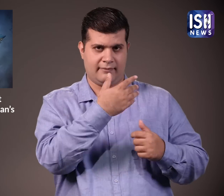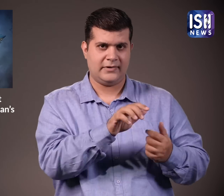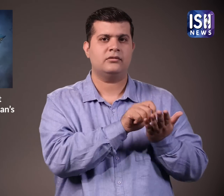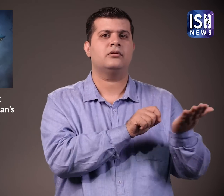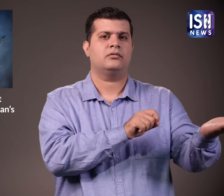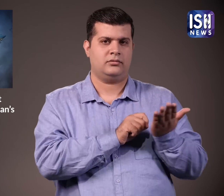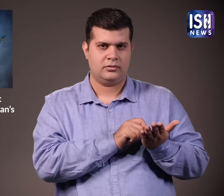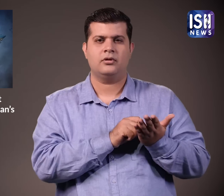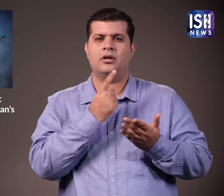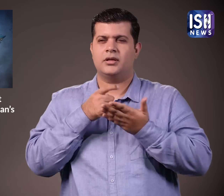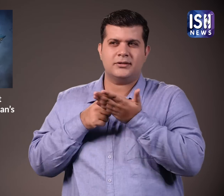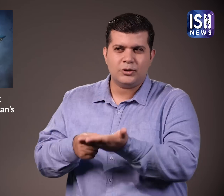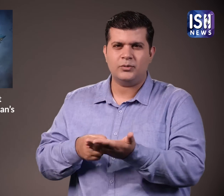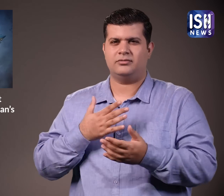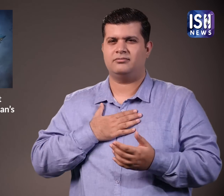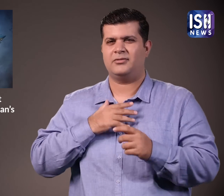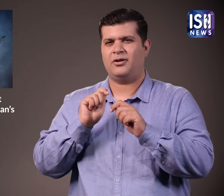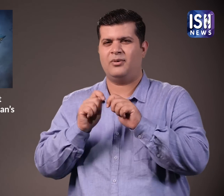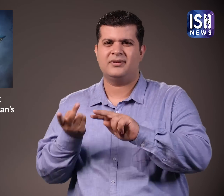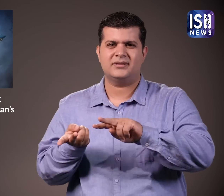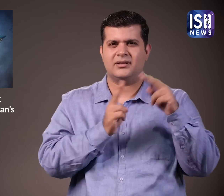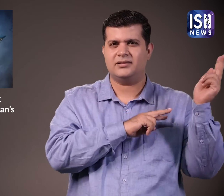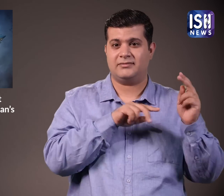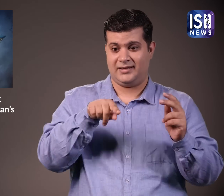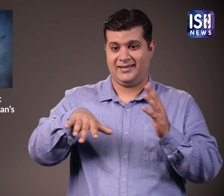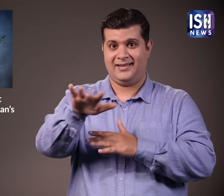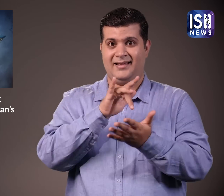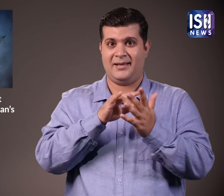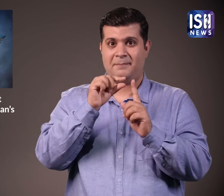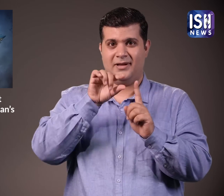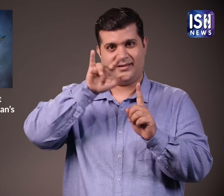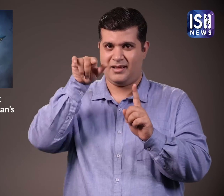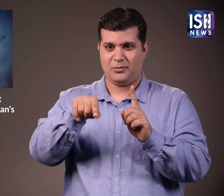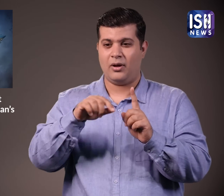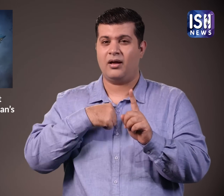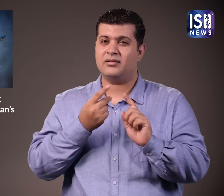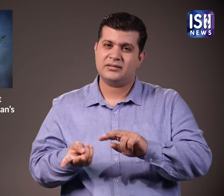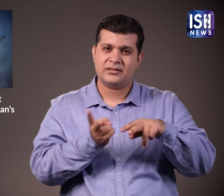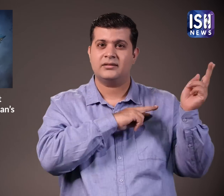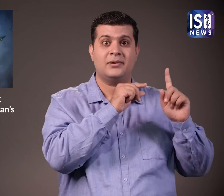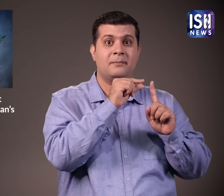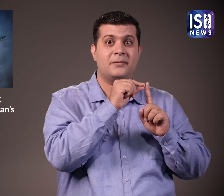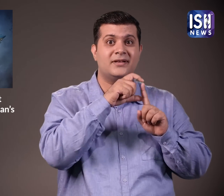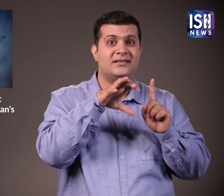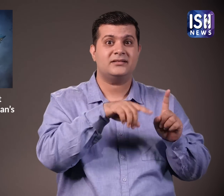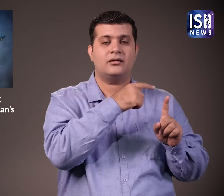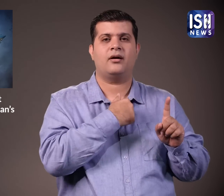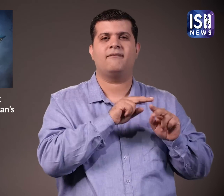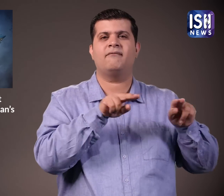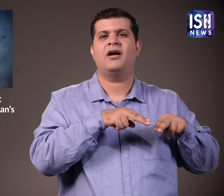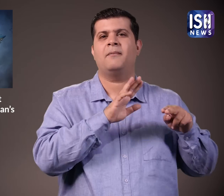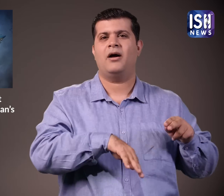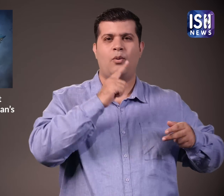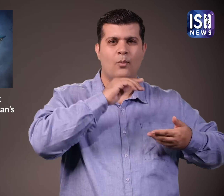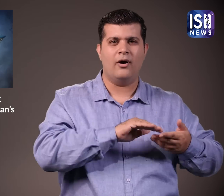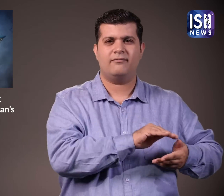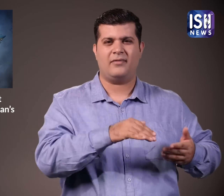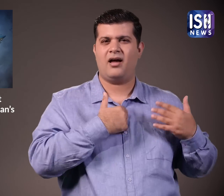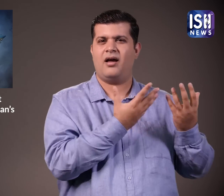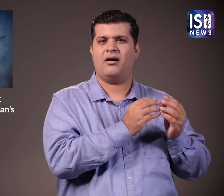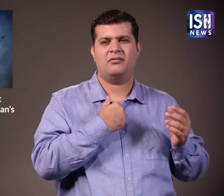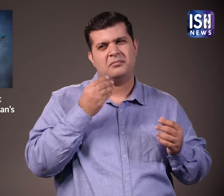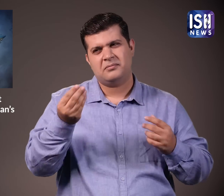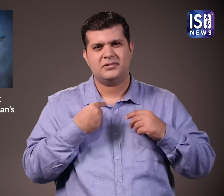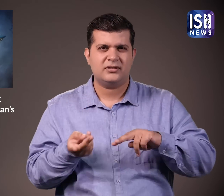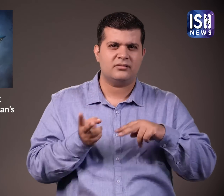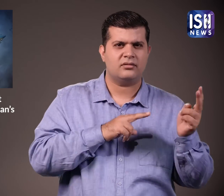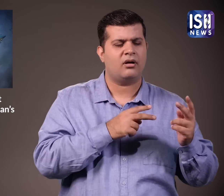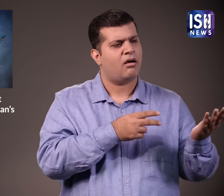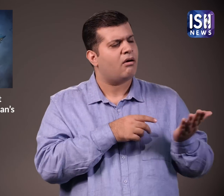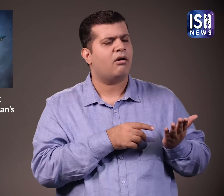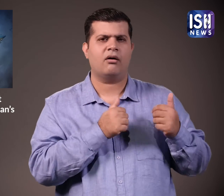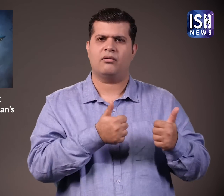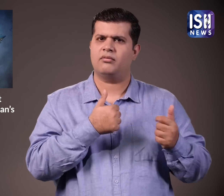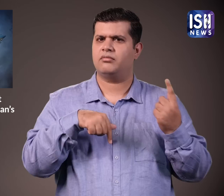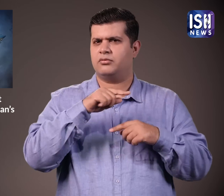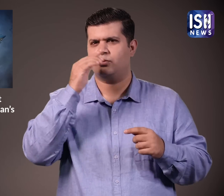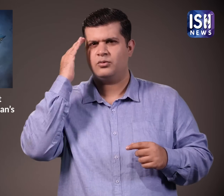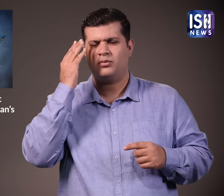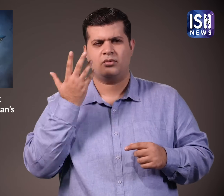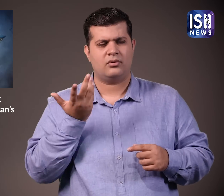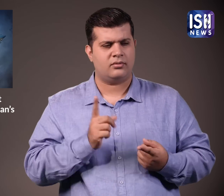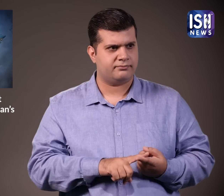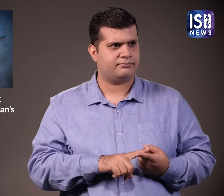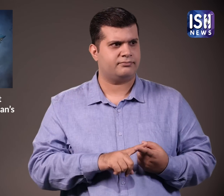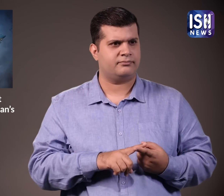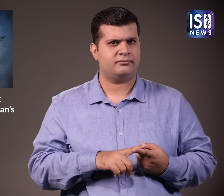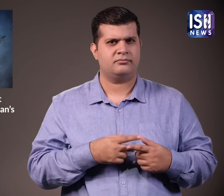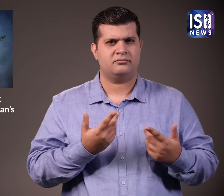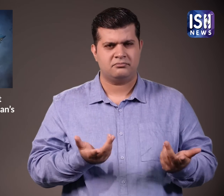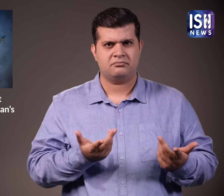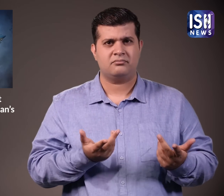He himself had requested for a transfer to Pithoragarh Airport to be closer to his wife and family.